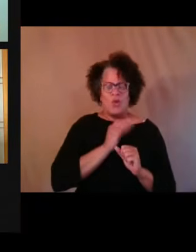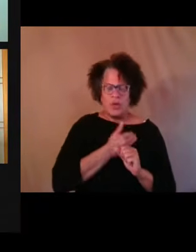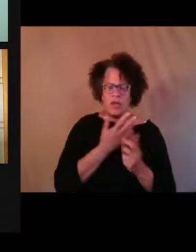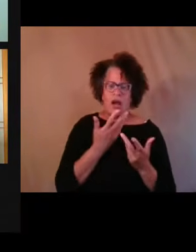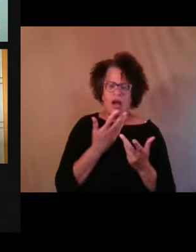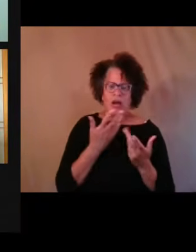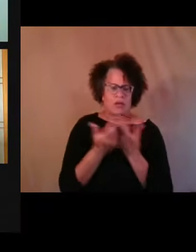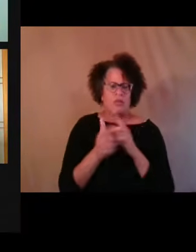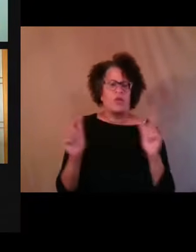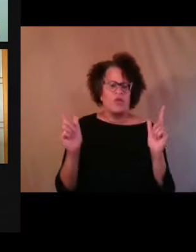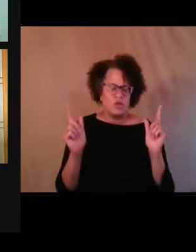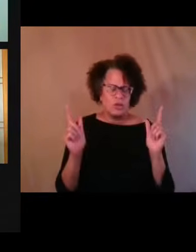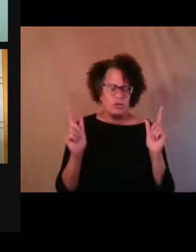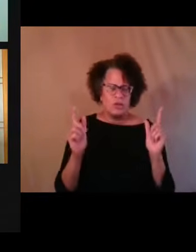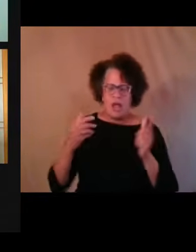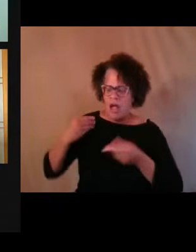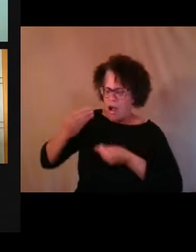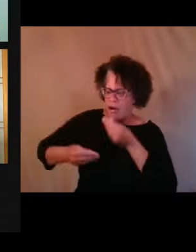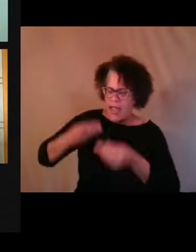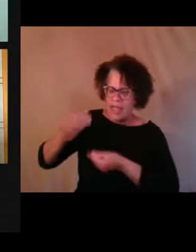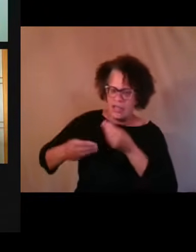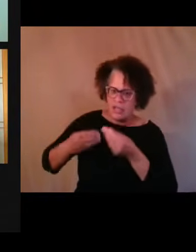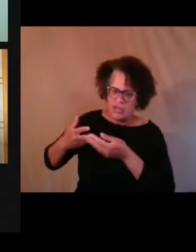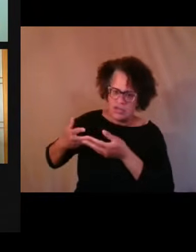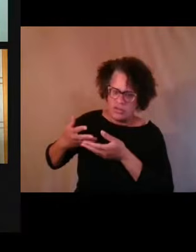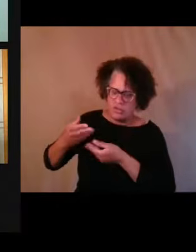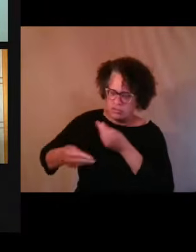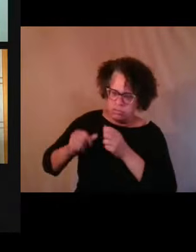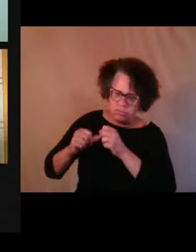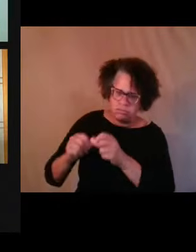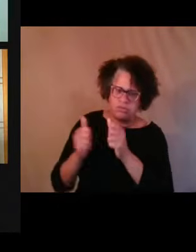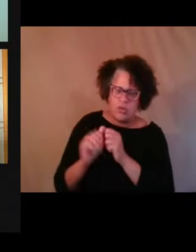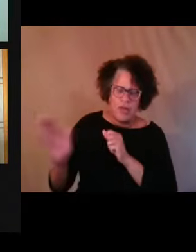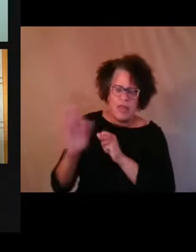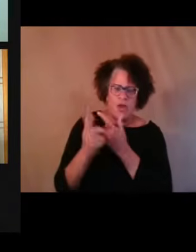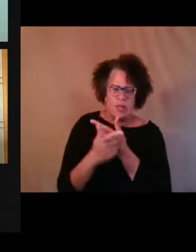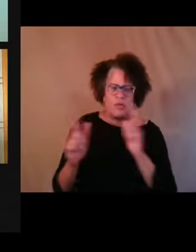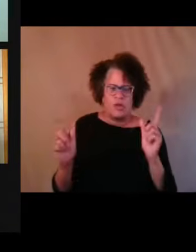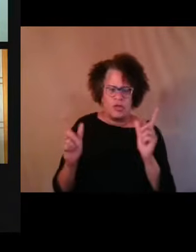We are our ancestors' manifestation of liberation. And although all of that is great,